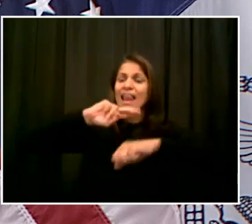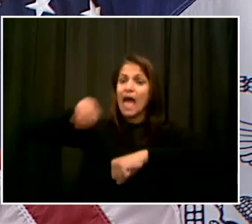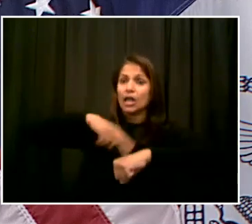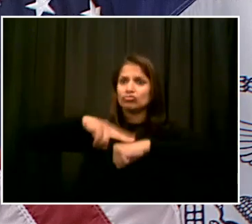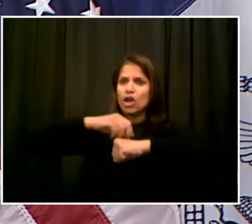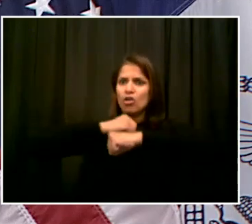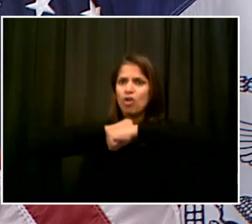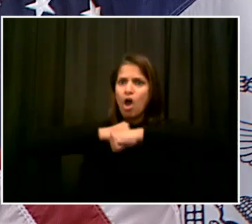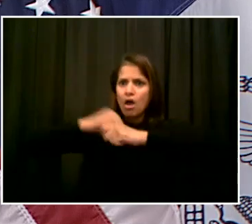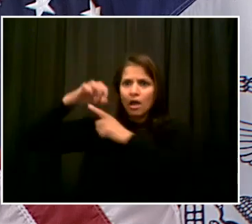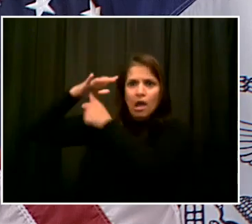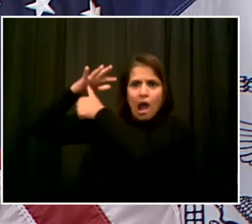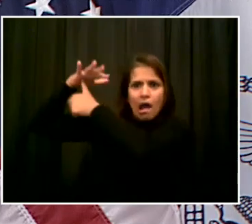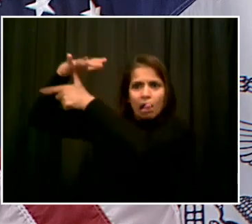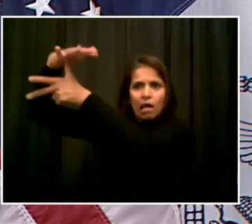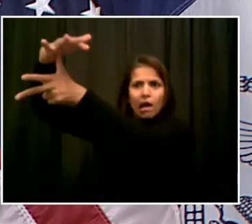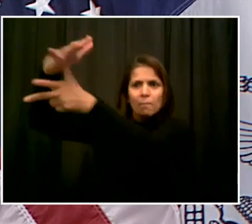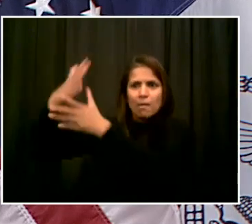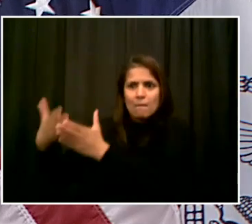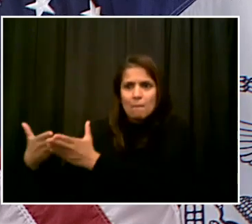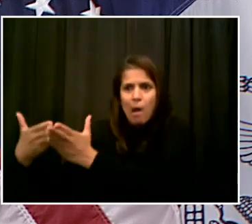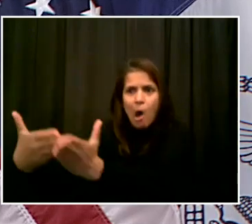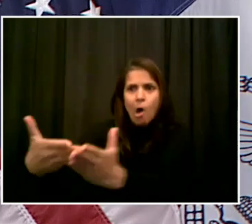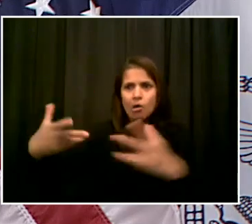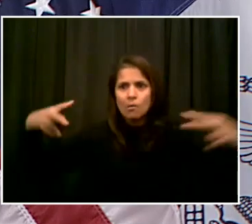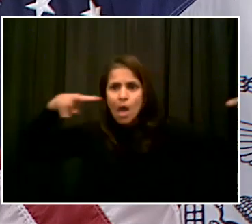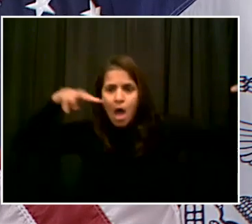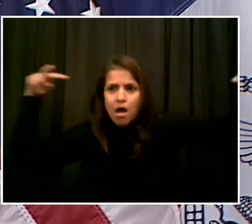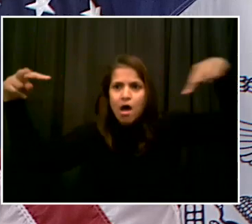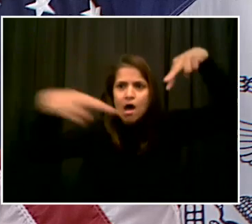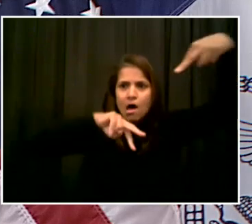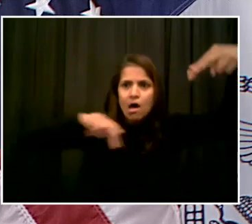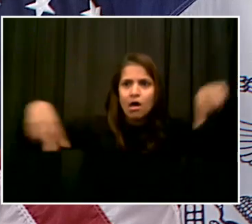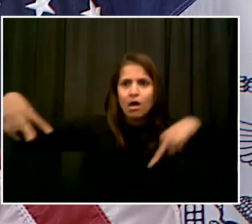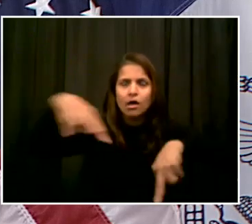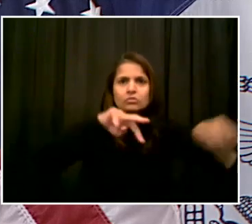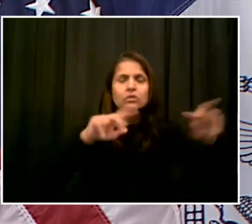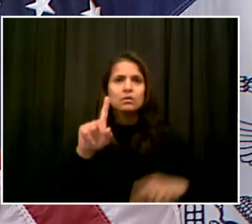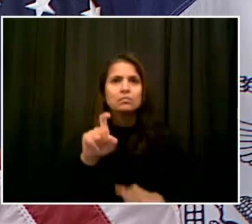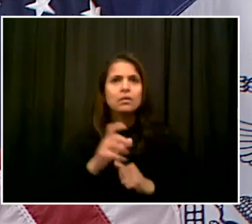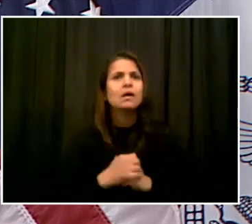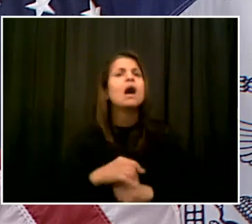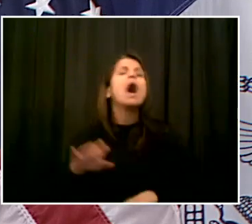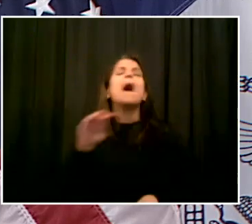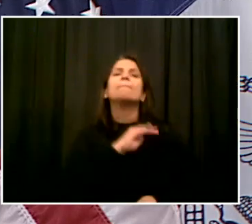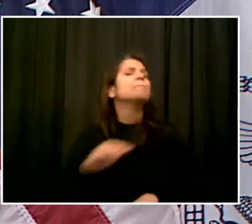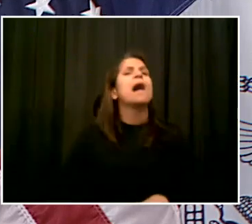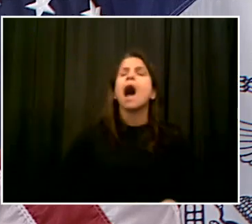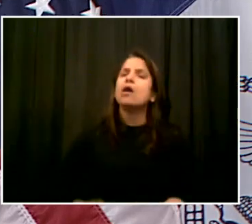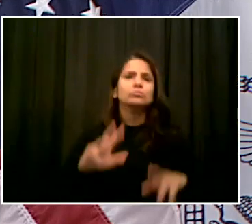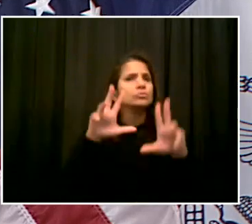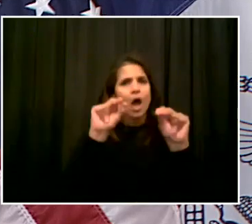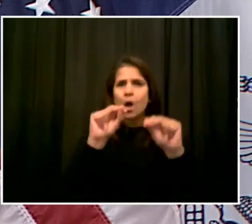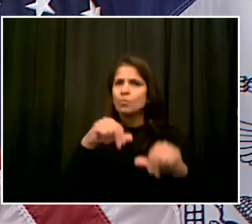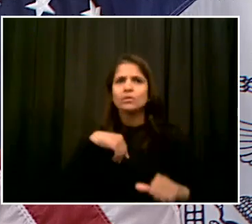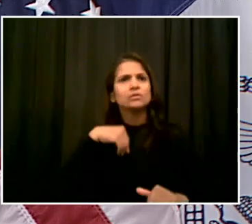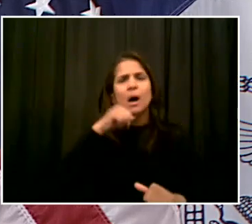TO BE IN NEW